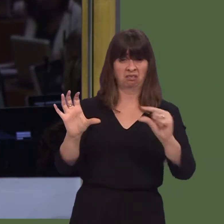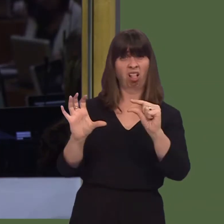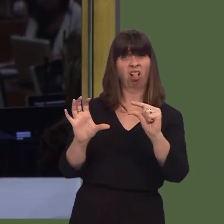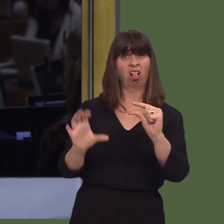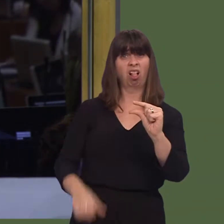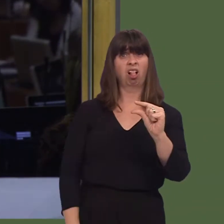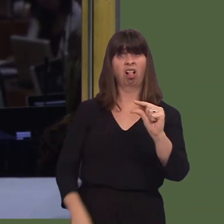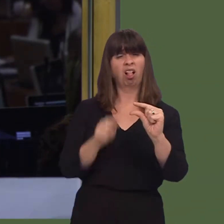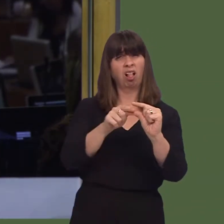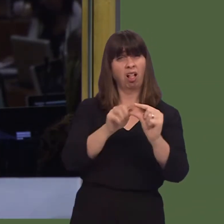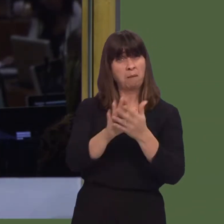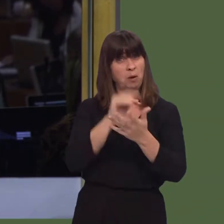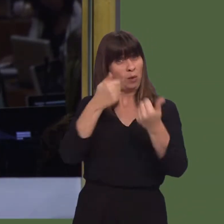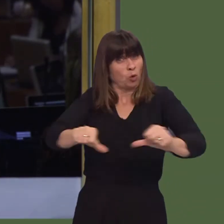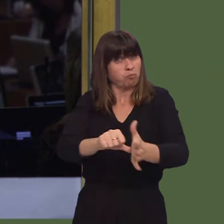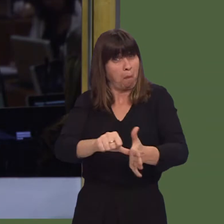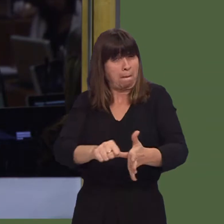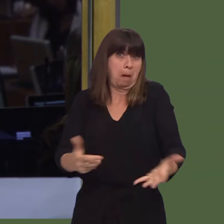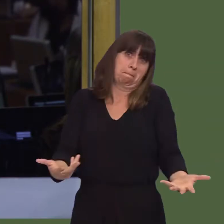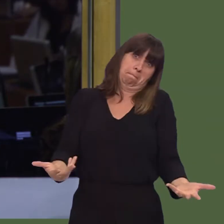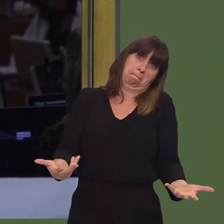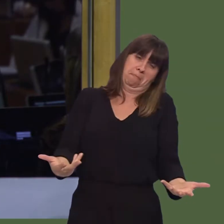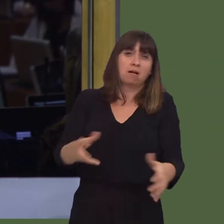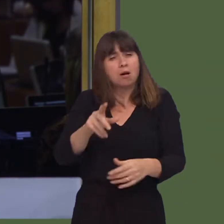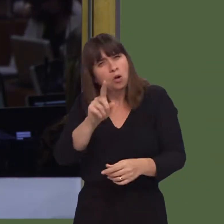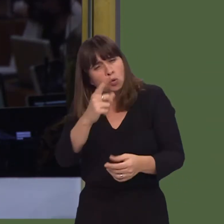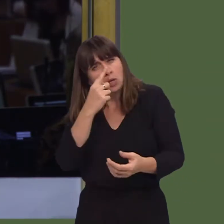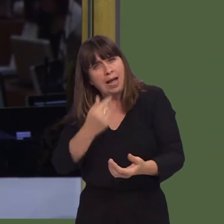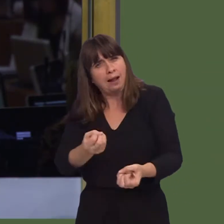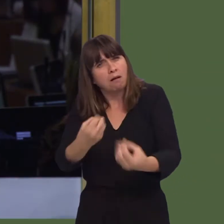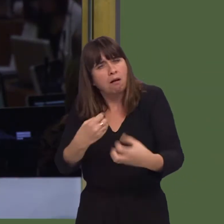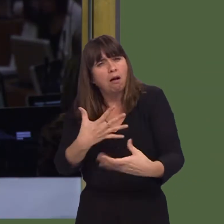What reassurances, leader of the house, can you give that the Welsh Government will focus